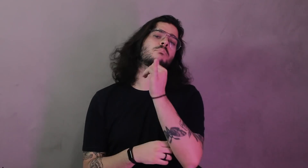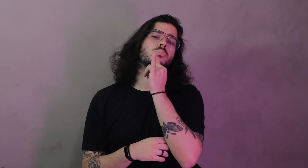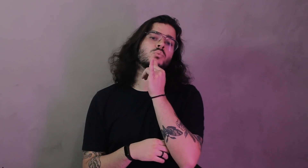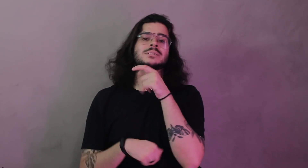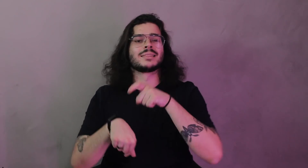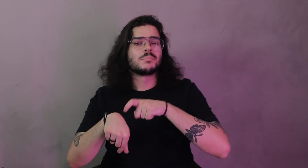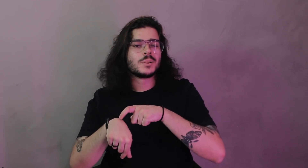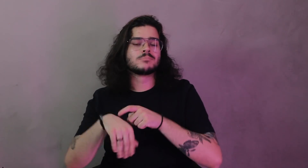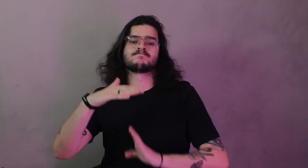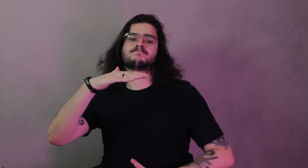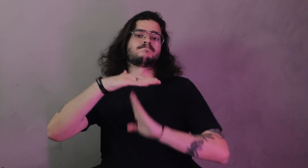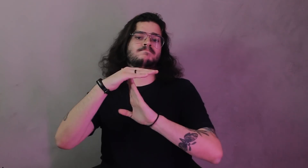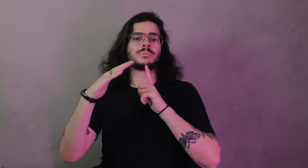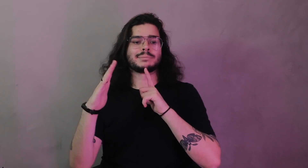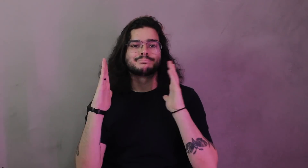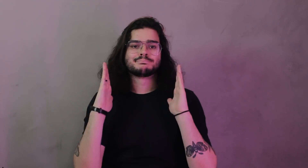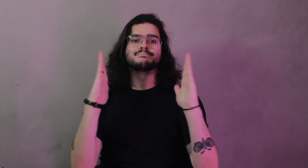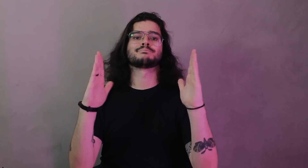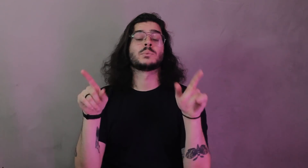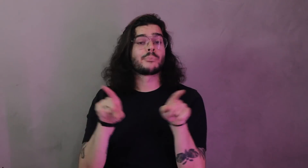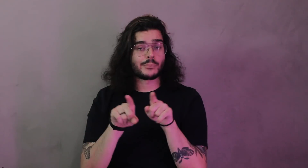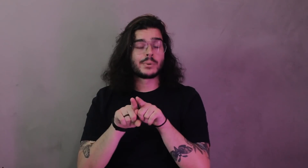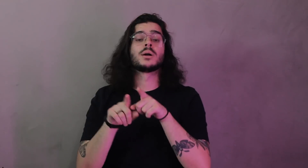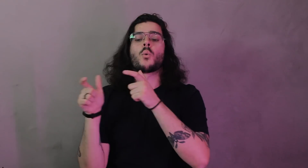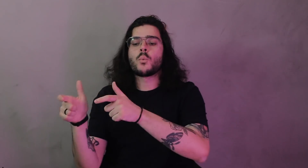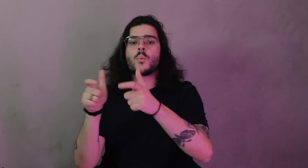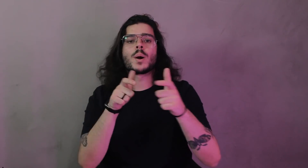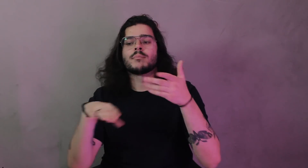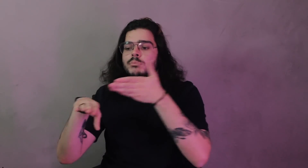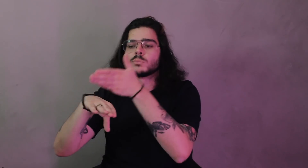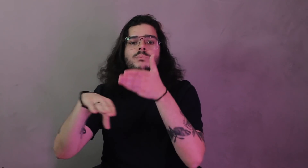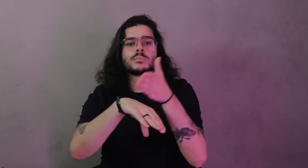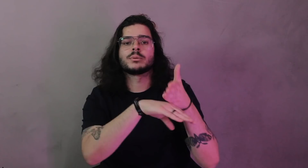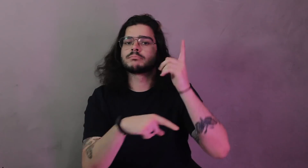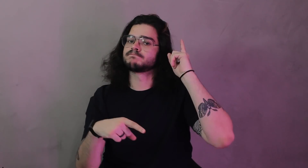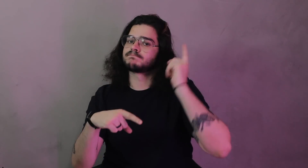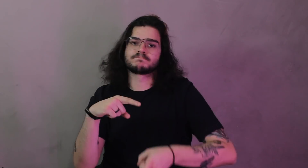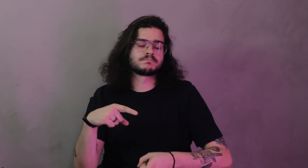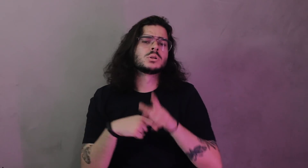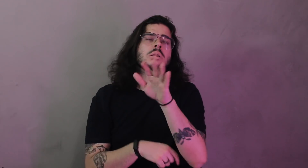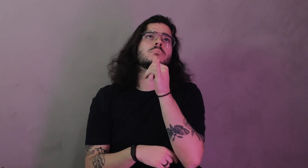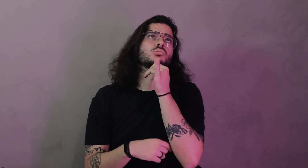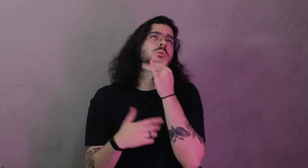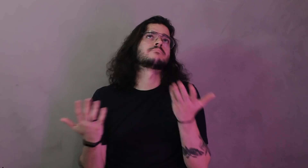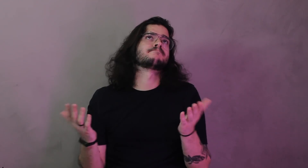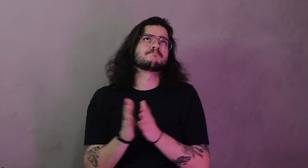such as a curfew and a ban on visiting certain places. For example,